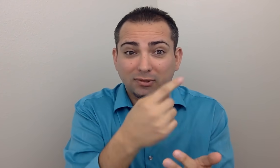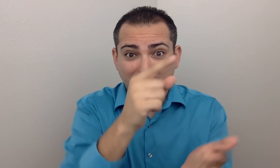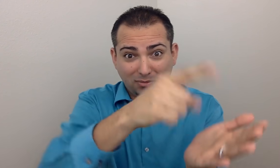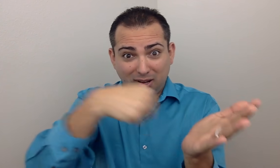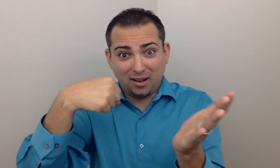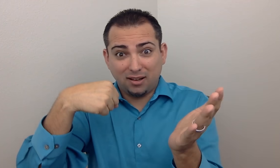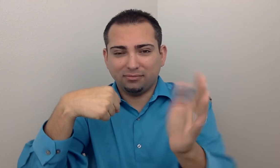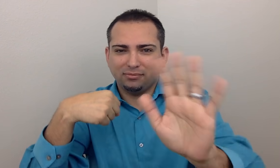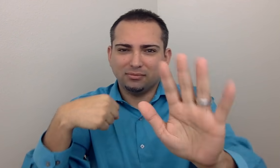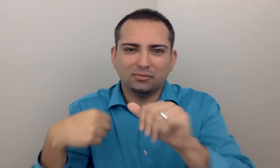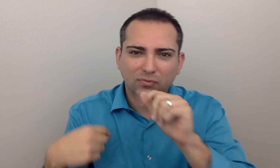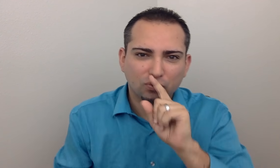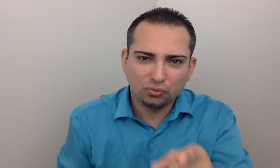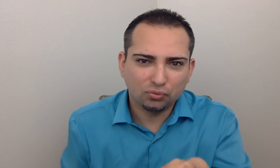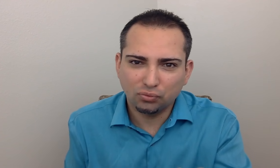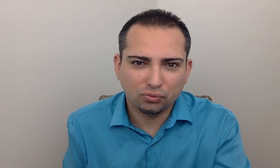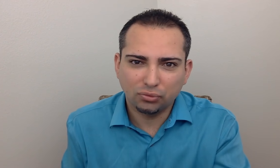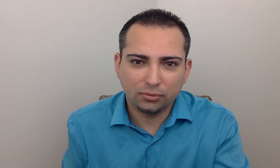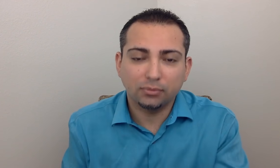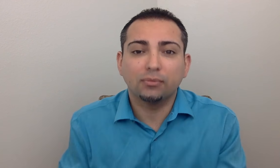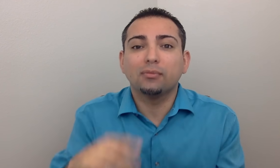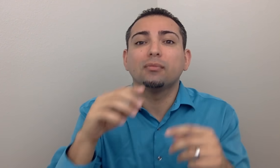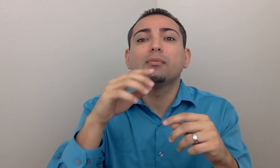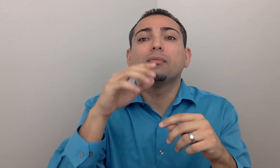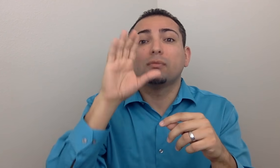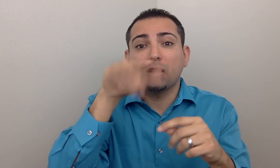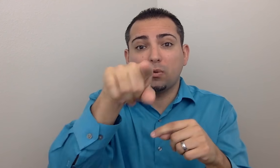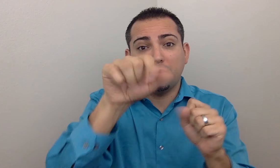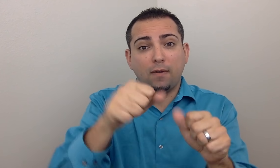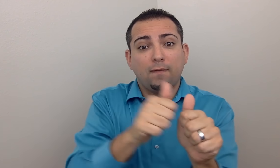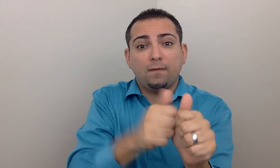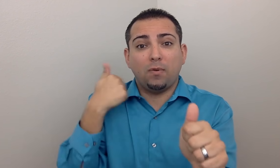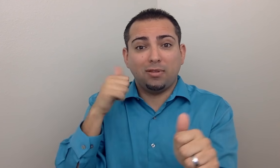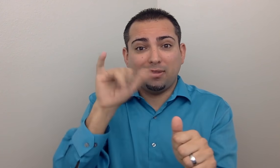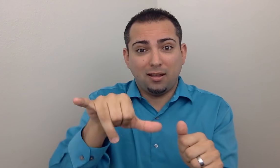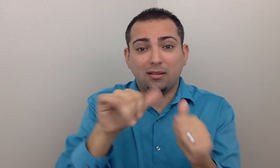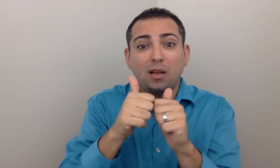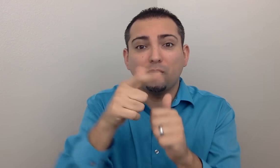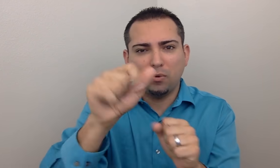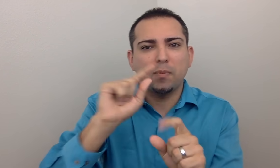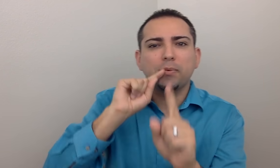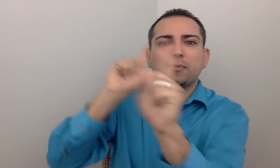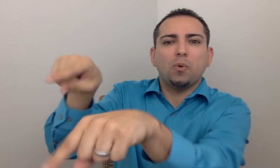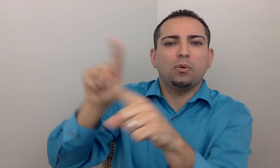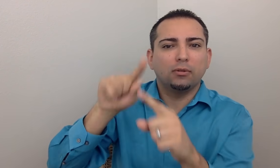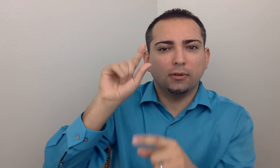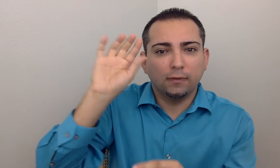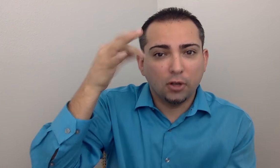It is not true, you don't pay anything. Did you know that you can avoid the scamming by reporting to the federal?